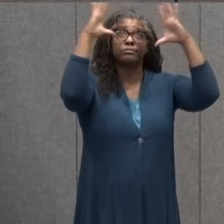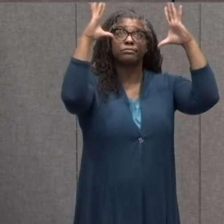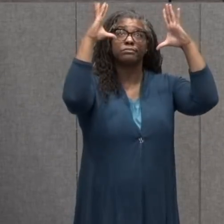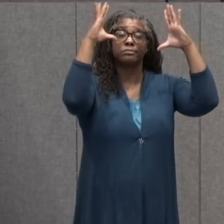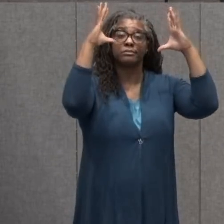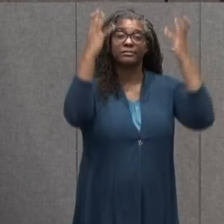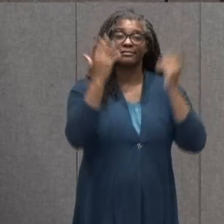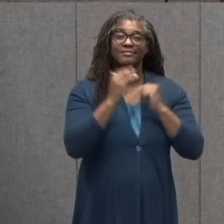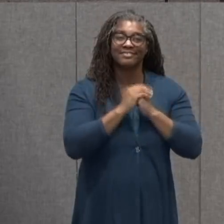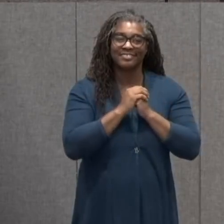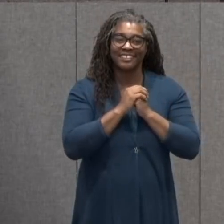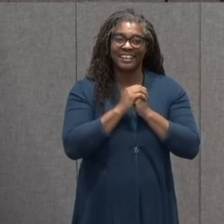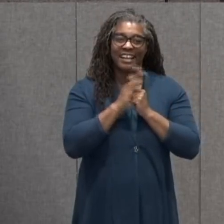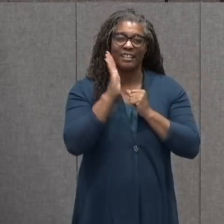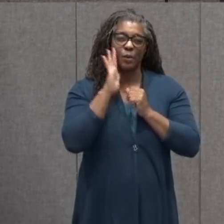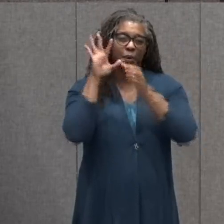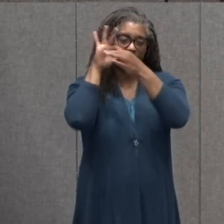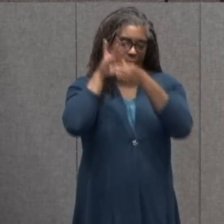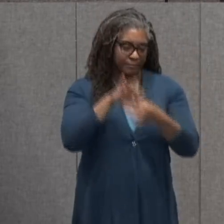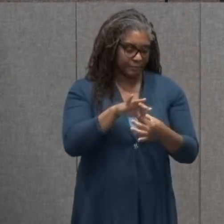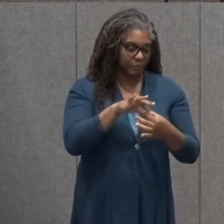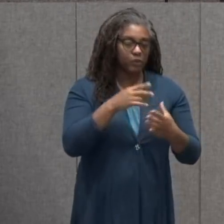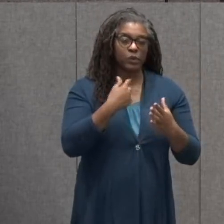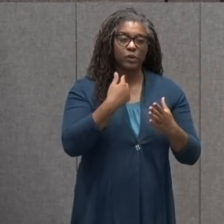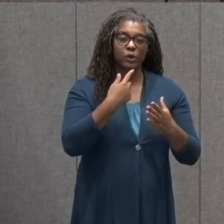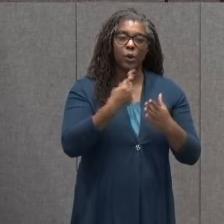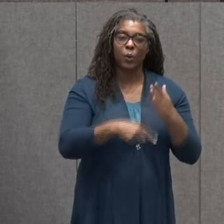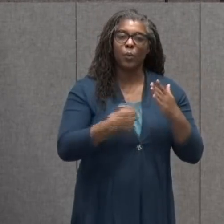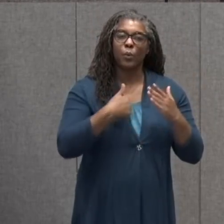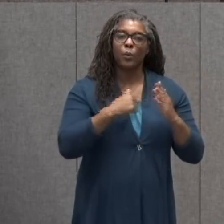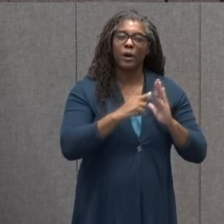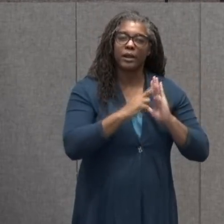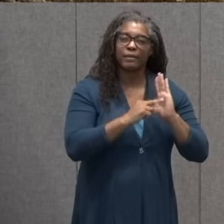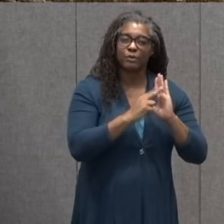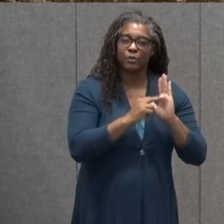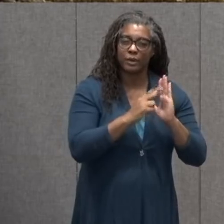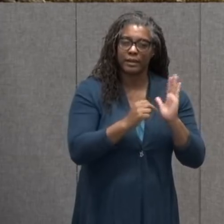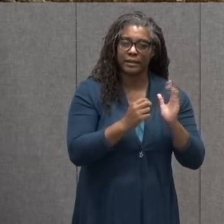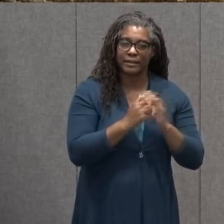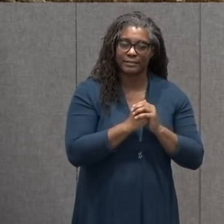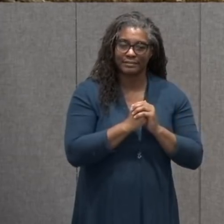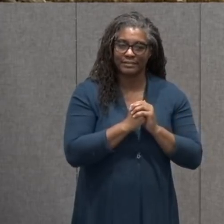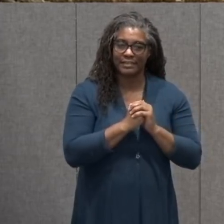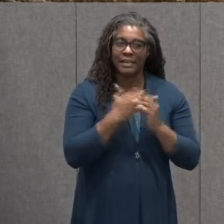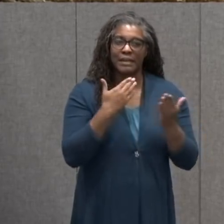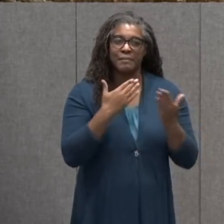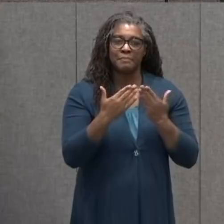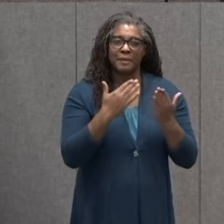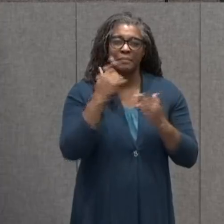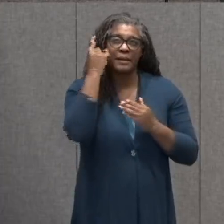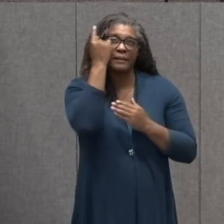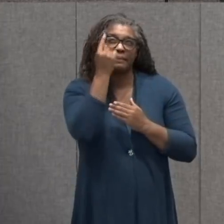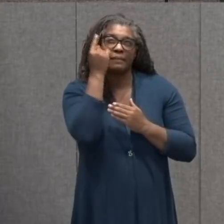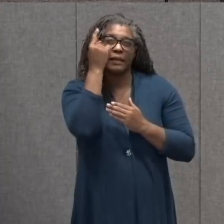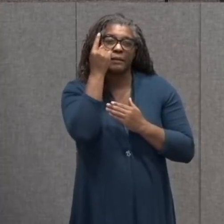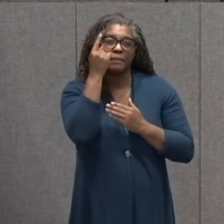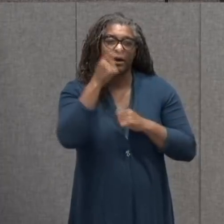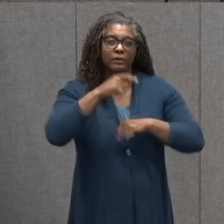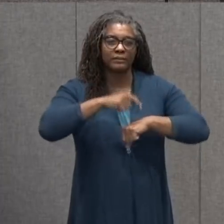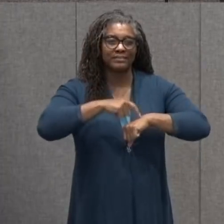So maybe you can relate to this piece of reading, and put a picture in your brain of a time you have seen a thunderstorm.